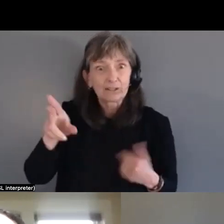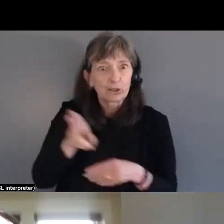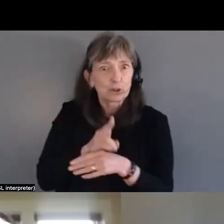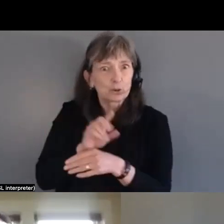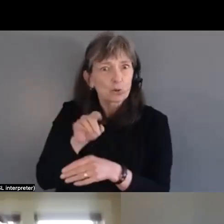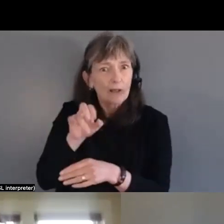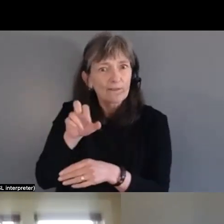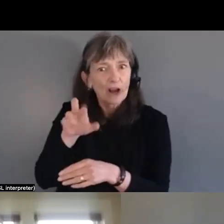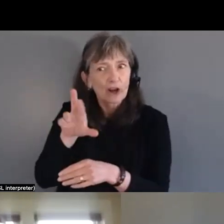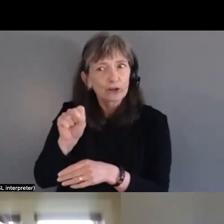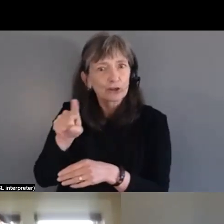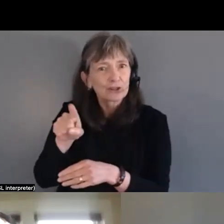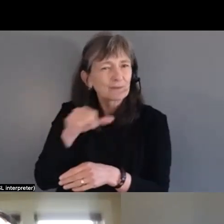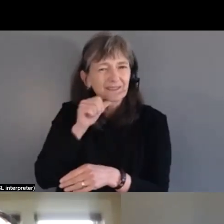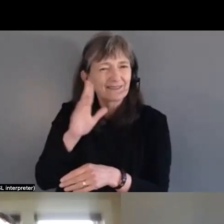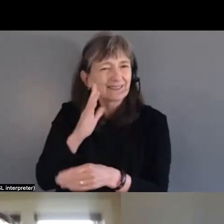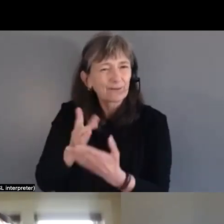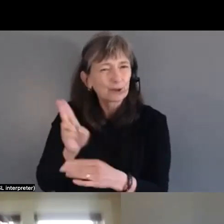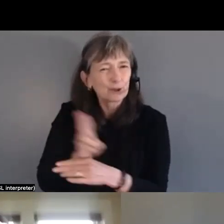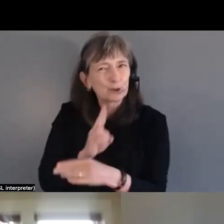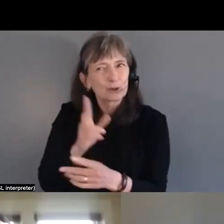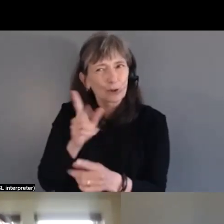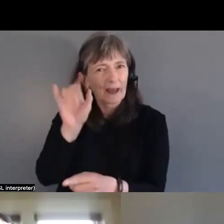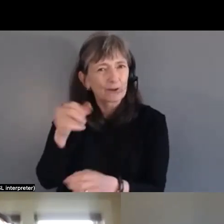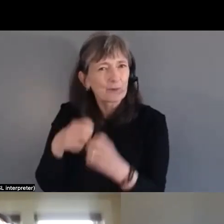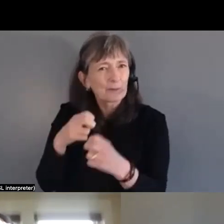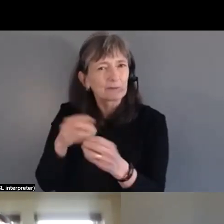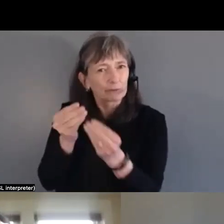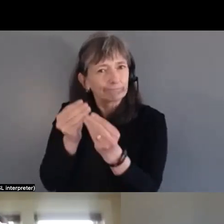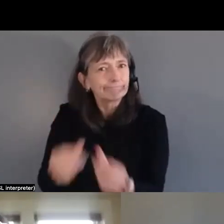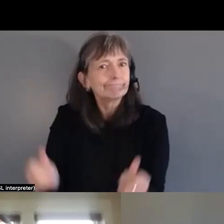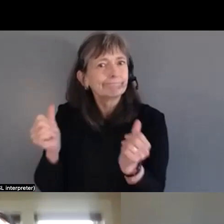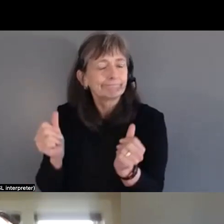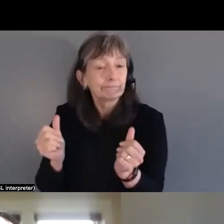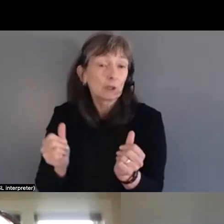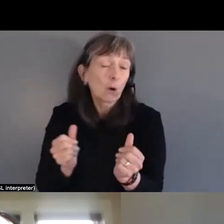without much use of them and things like that. And I can certainly see all that in the Thema here